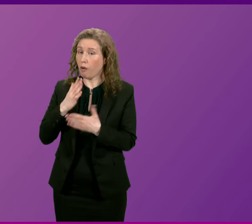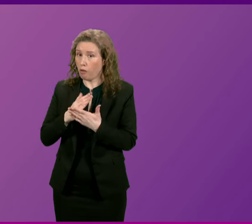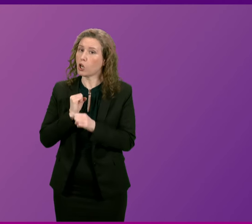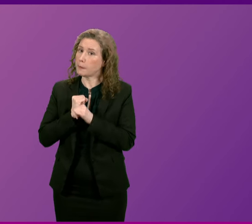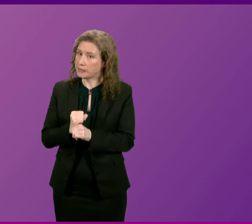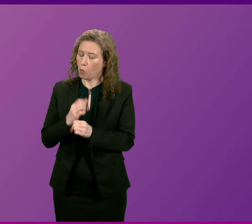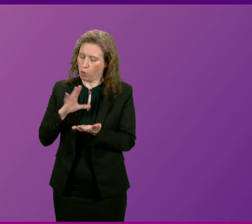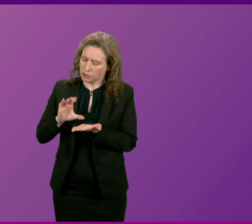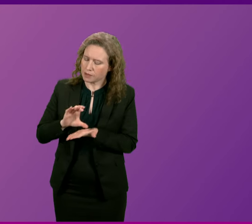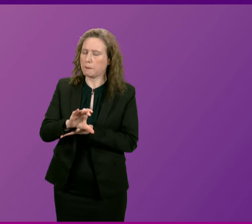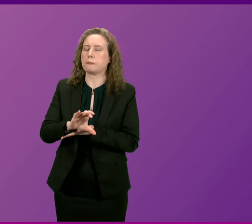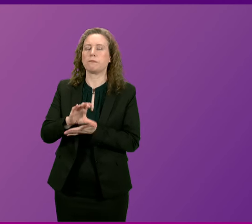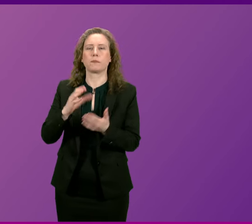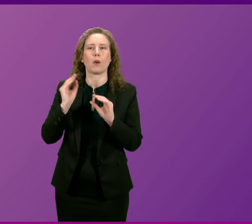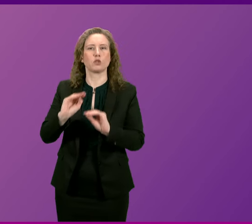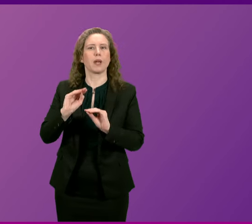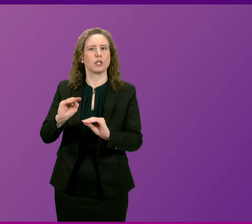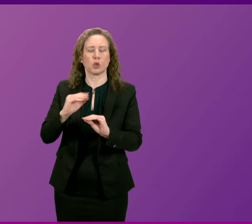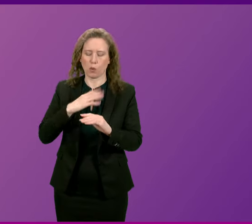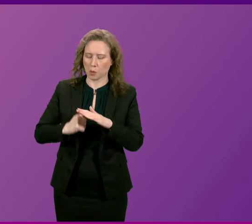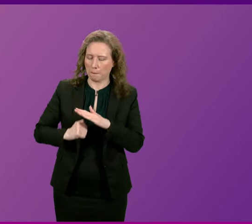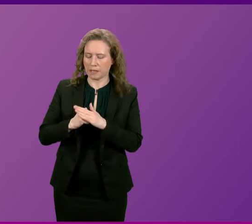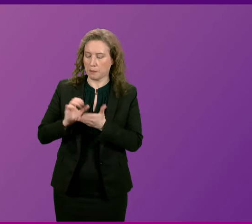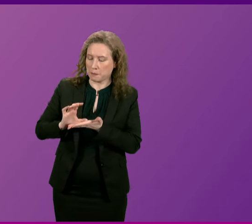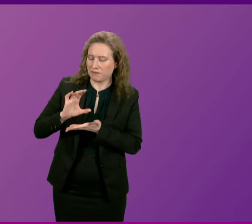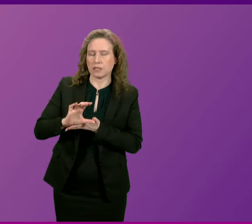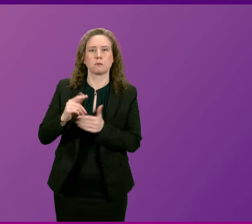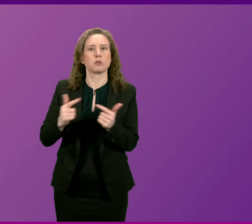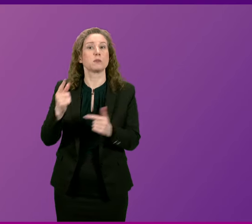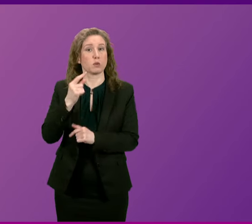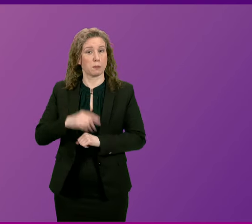investment in education and the maximisation of the investment that we can make available.